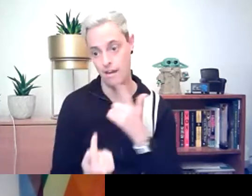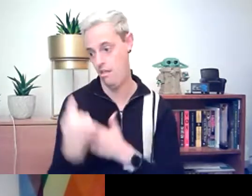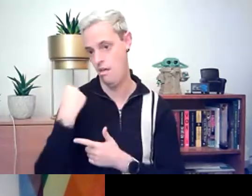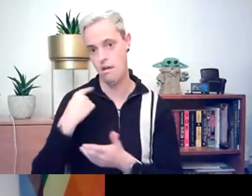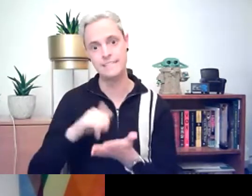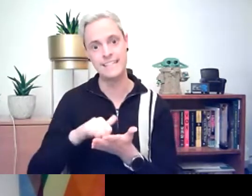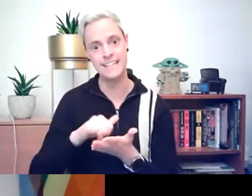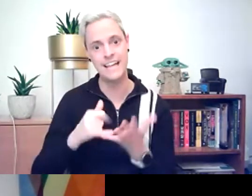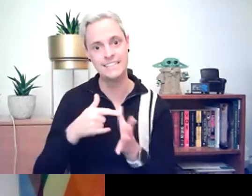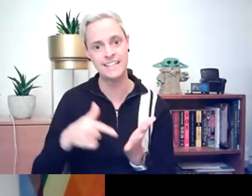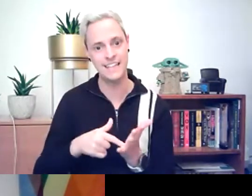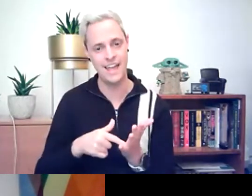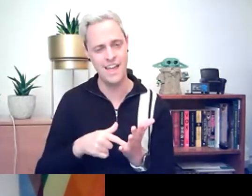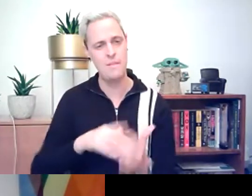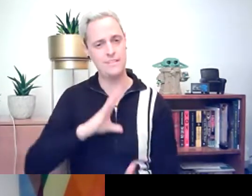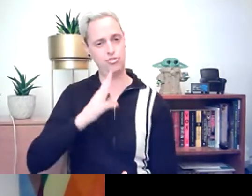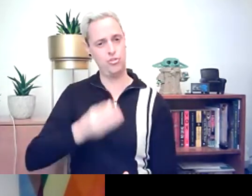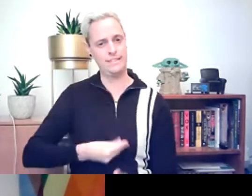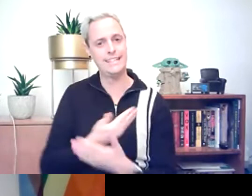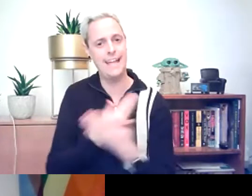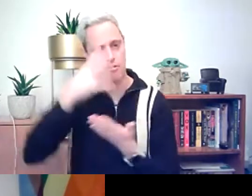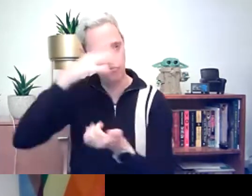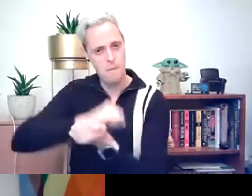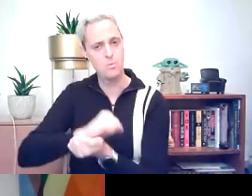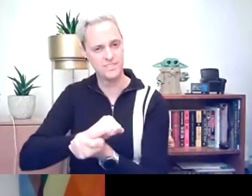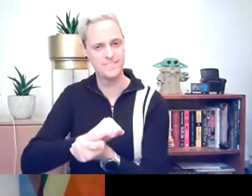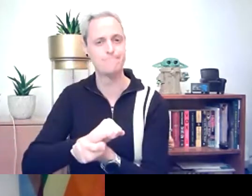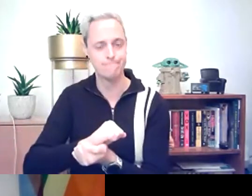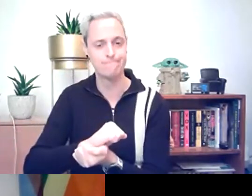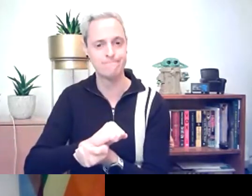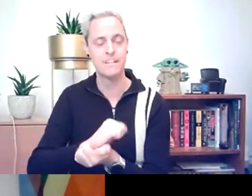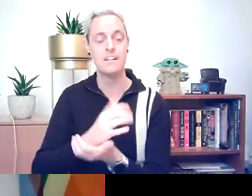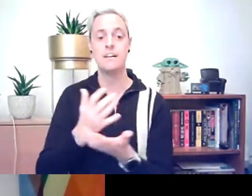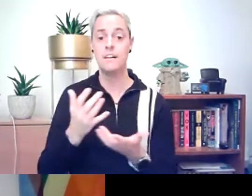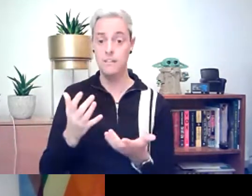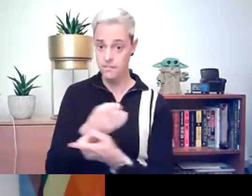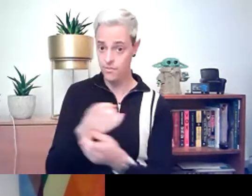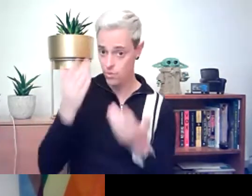day of remembrance, and for people who don't know, it's actually been the worst year on